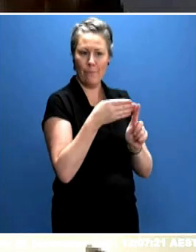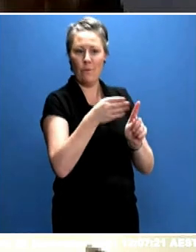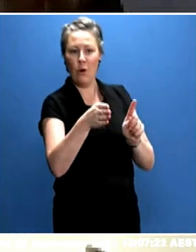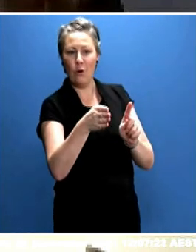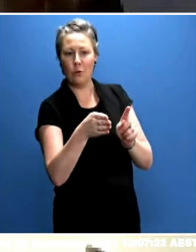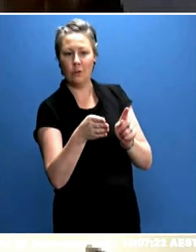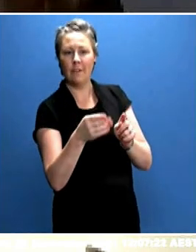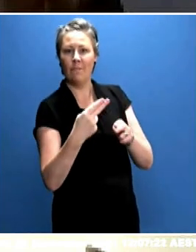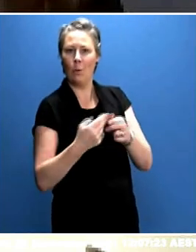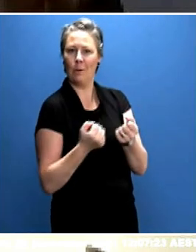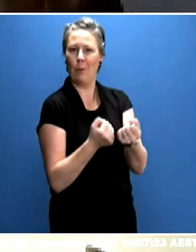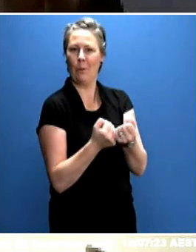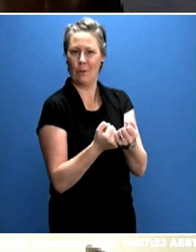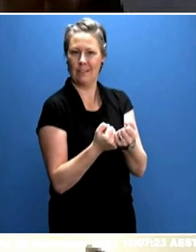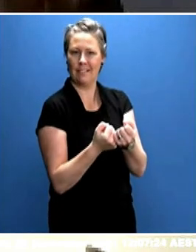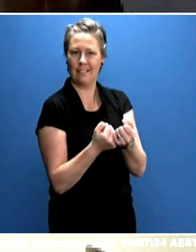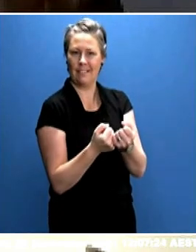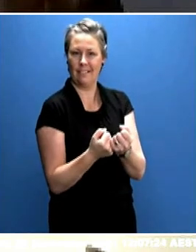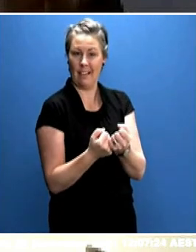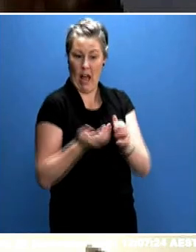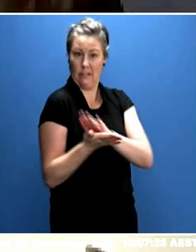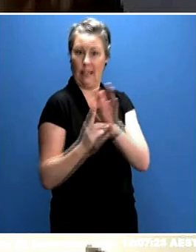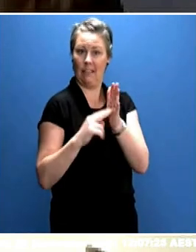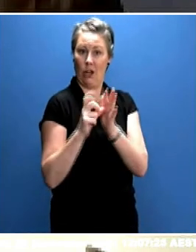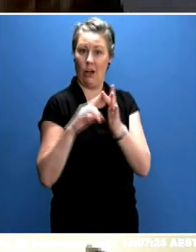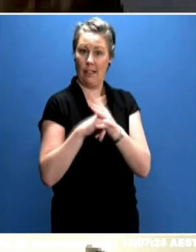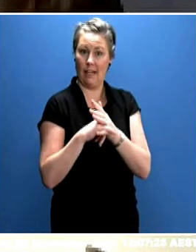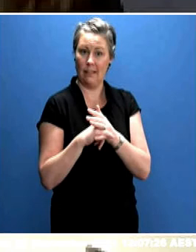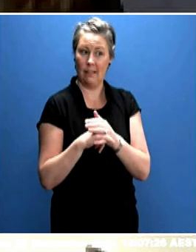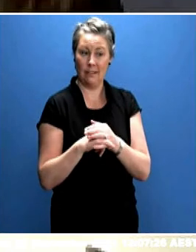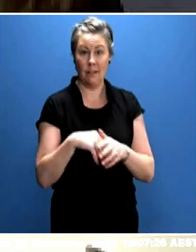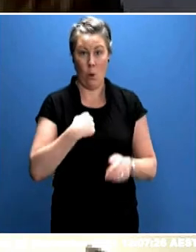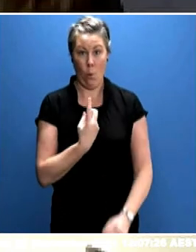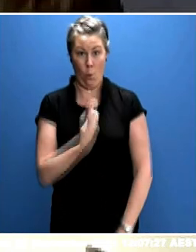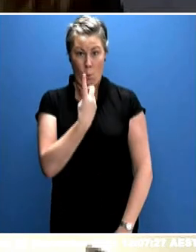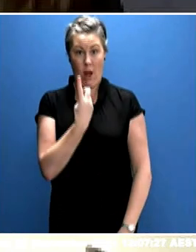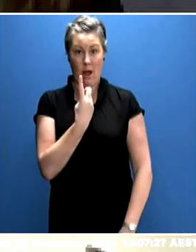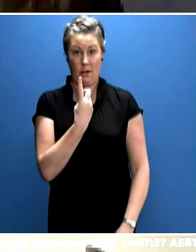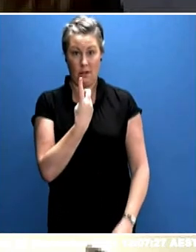service providers, and that's just only myself doing that for a whole family.